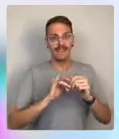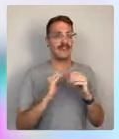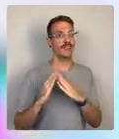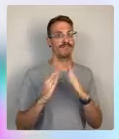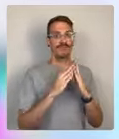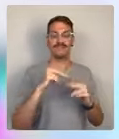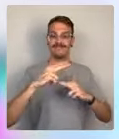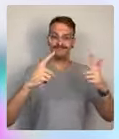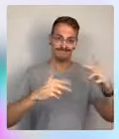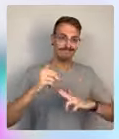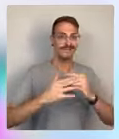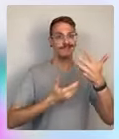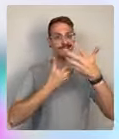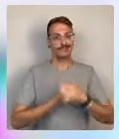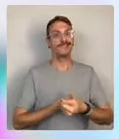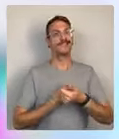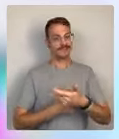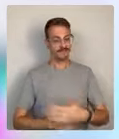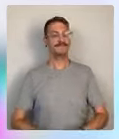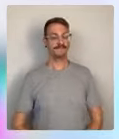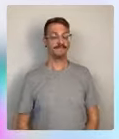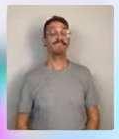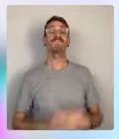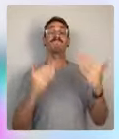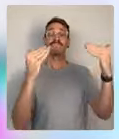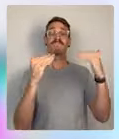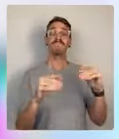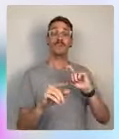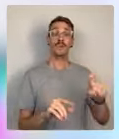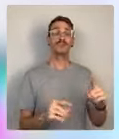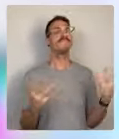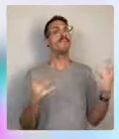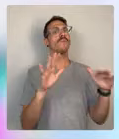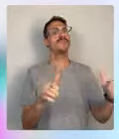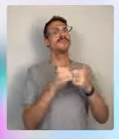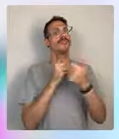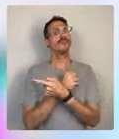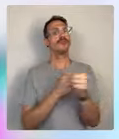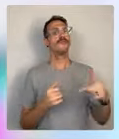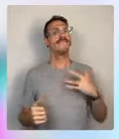is such a key part of building that community and trust. I want to move on to our next question.